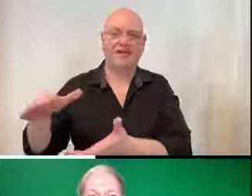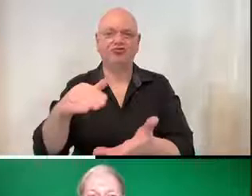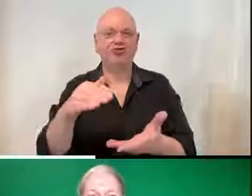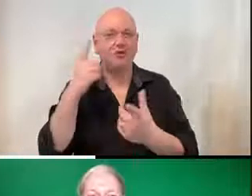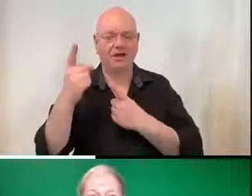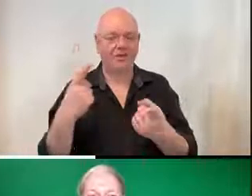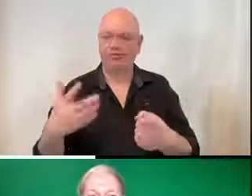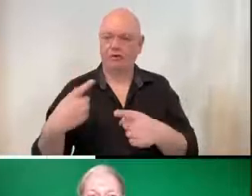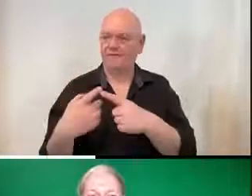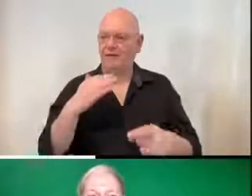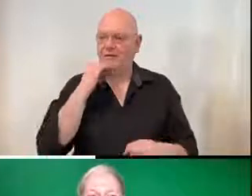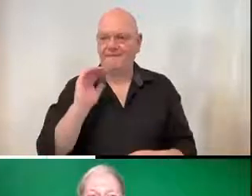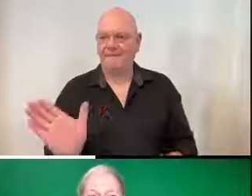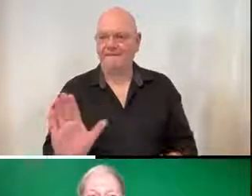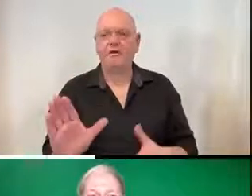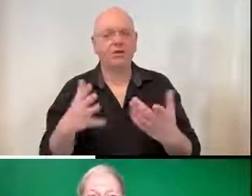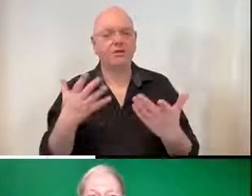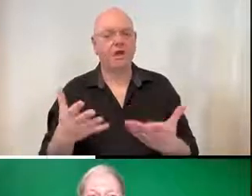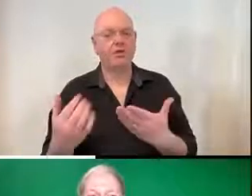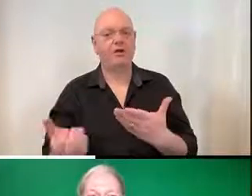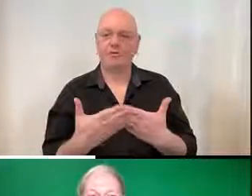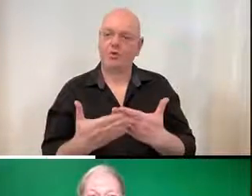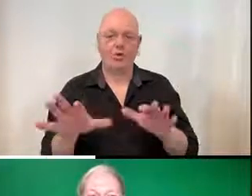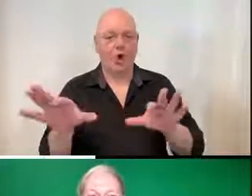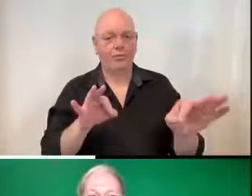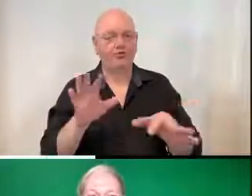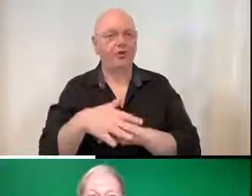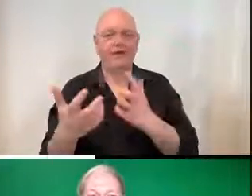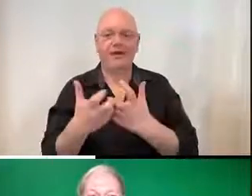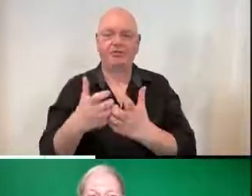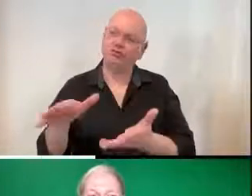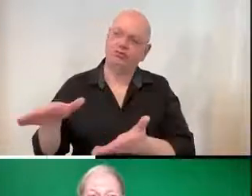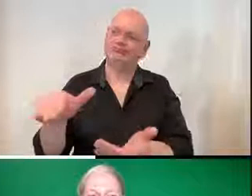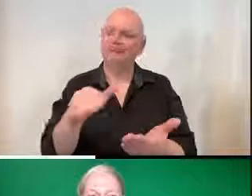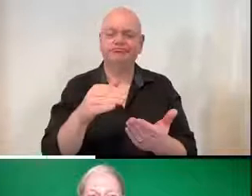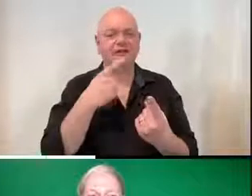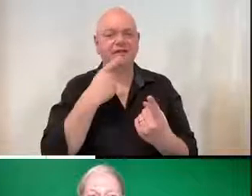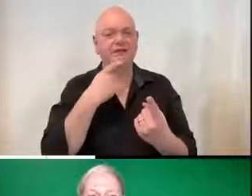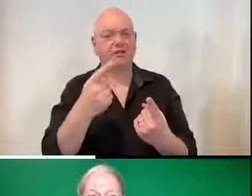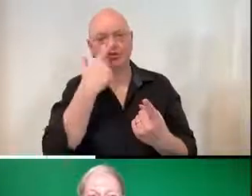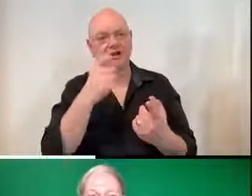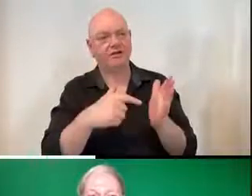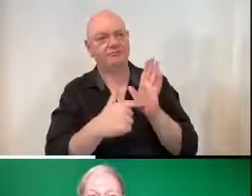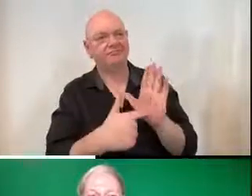clauses, turnover rents or curating their tenants to suit the local economy has been a really interesting